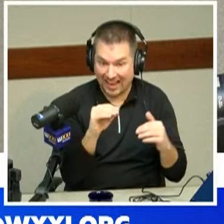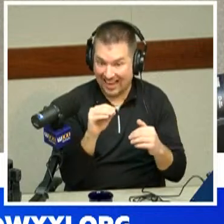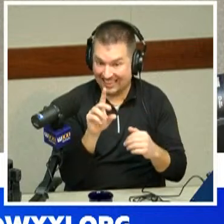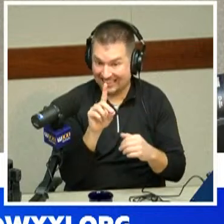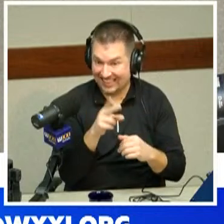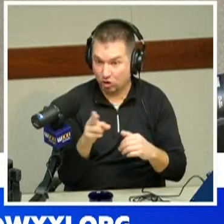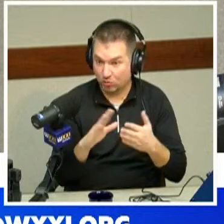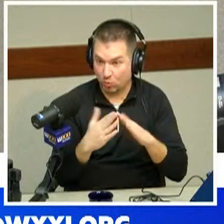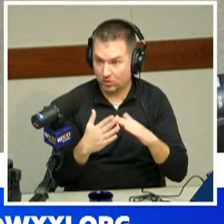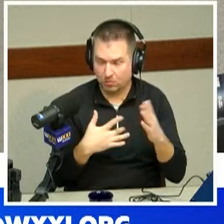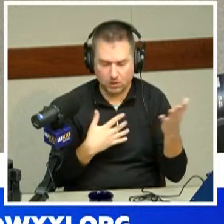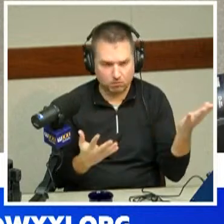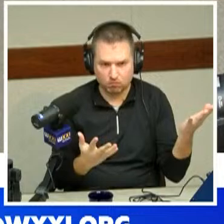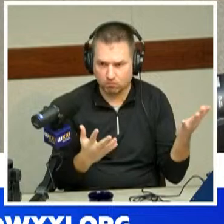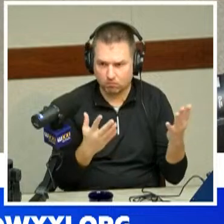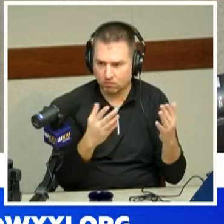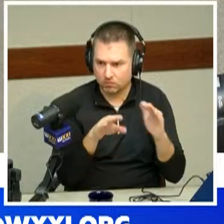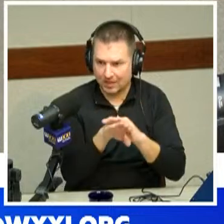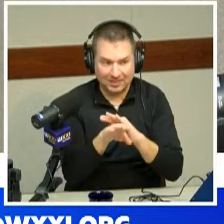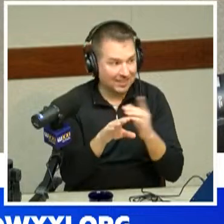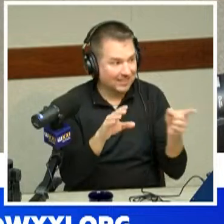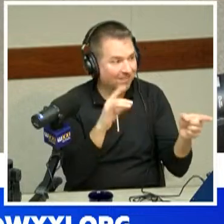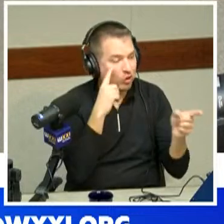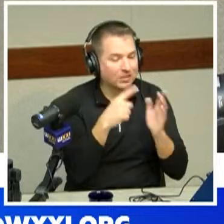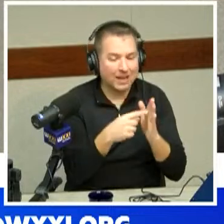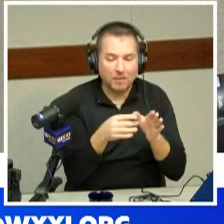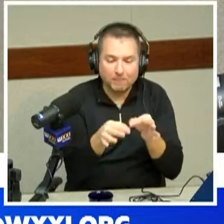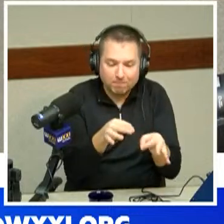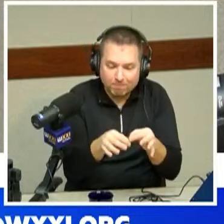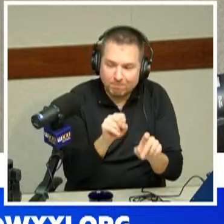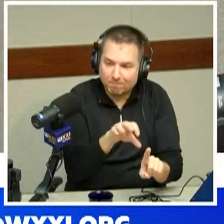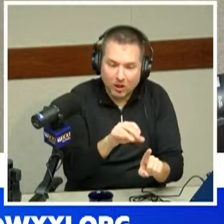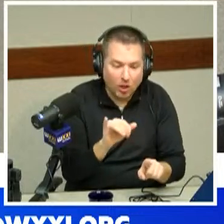how as you say even just water in a bathtub being hot like we need to communicate things